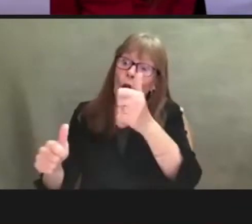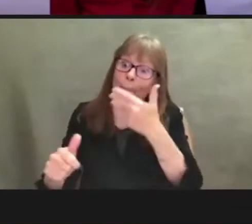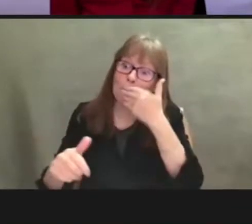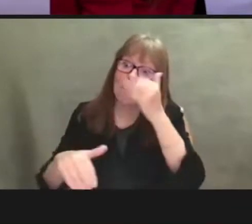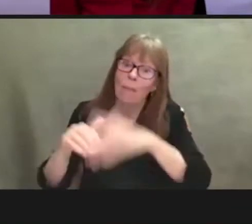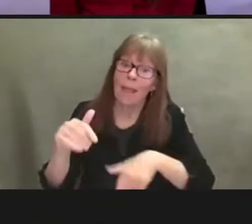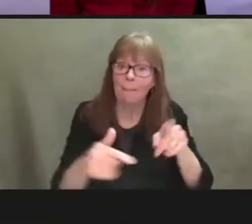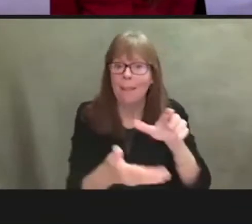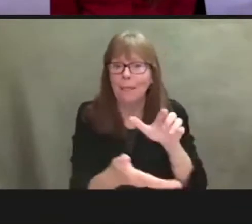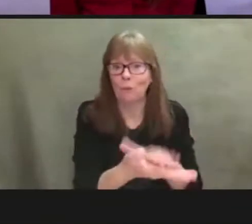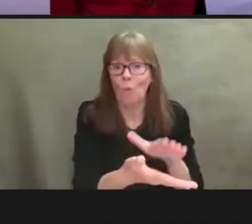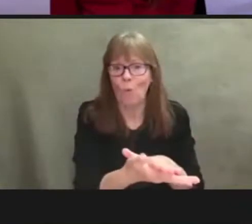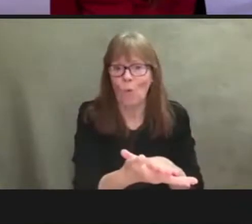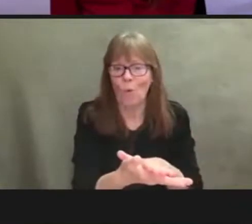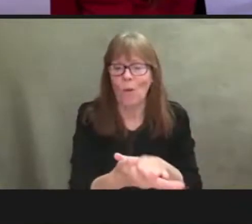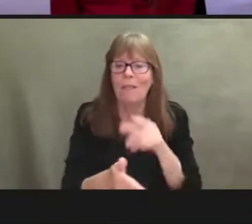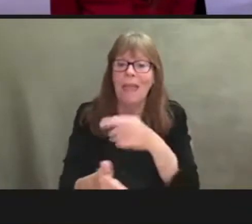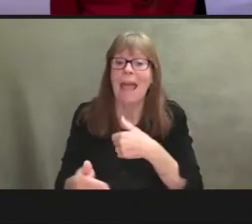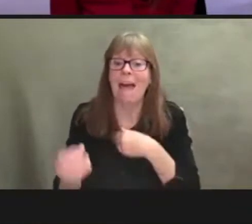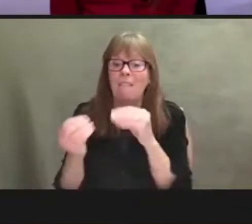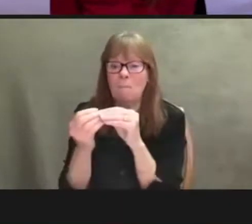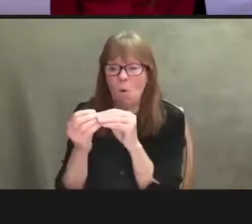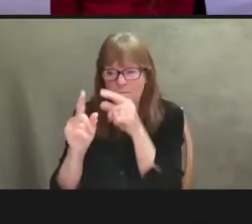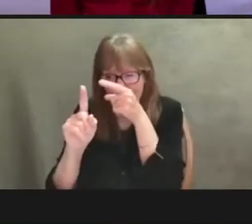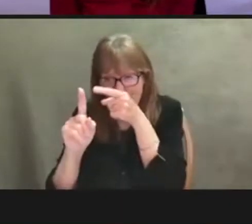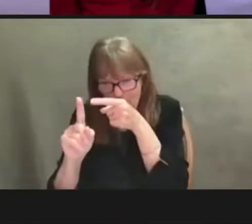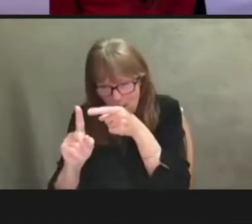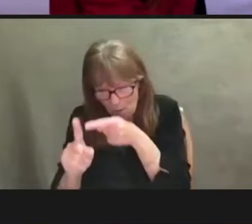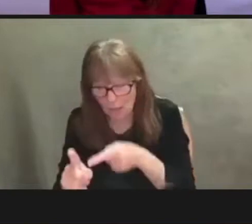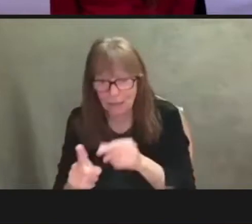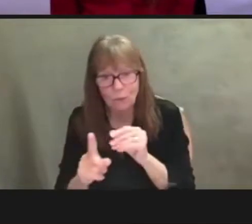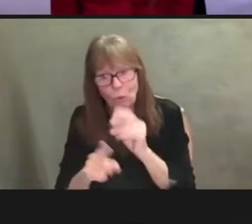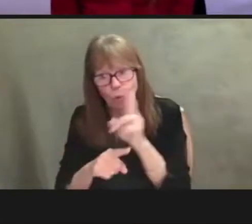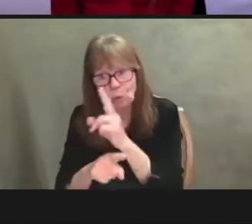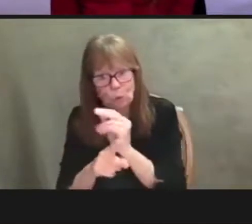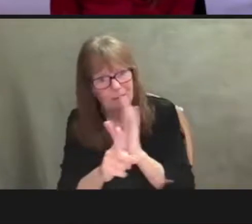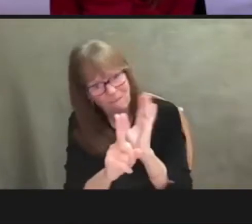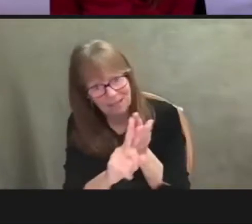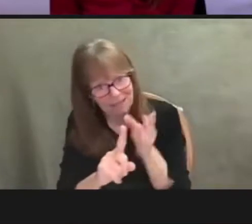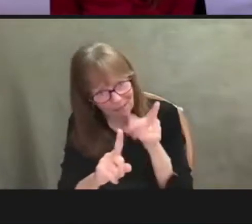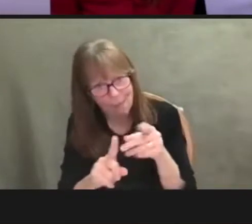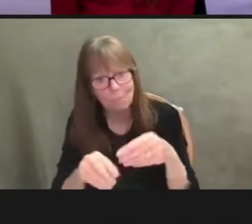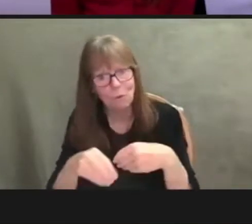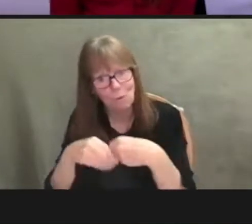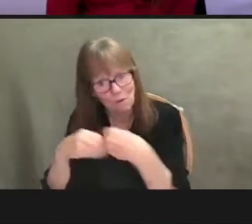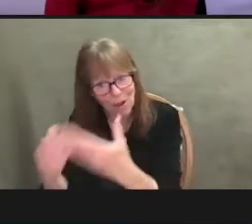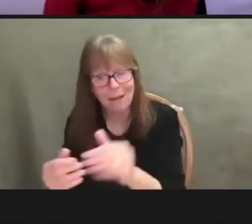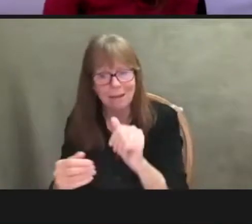that gives them more ammunition to get the accommodations put in place.